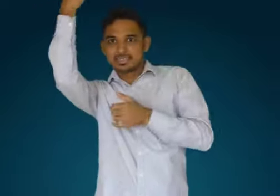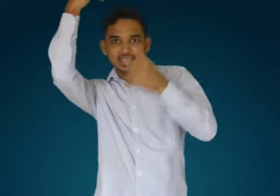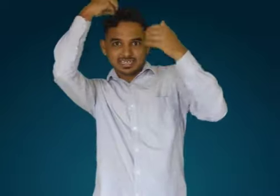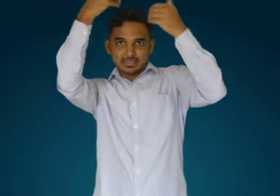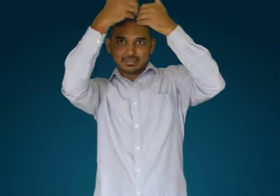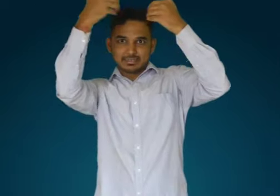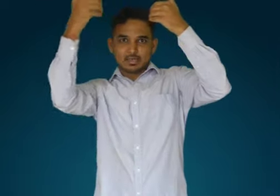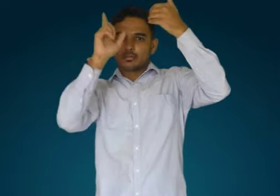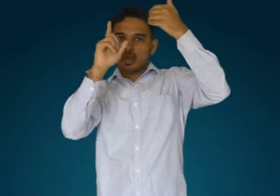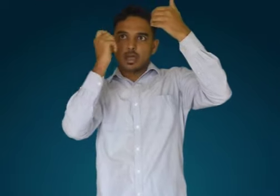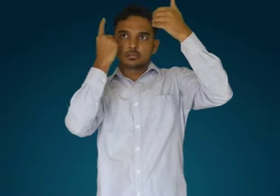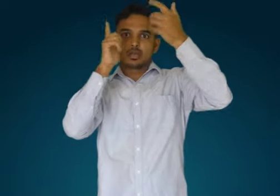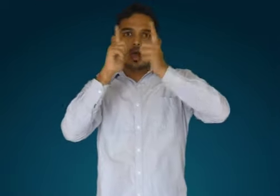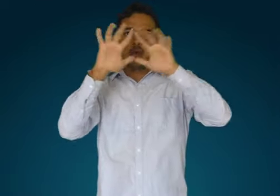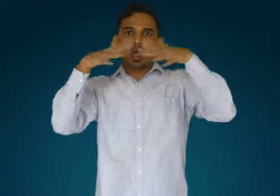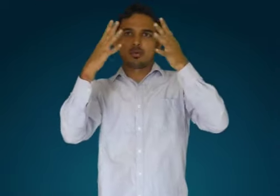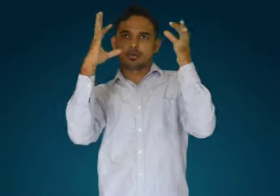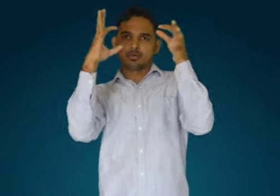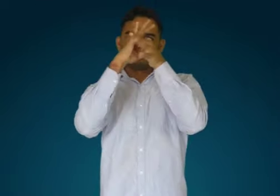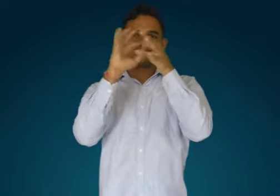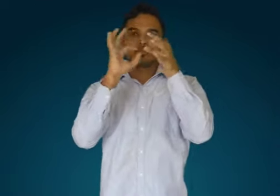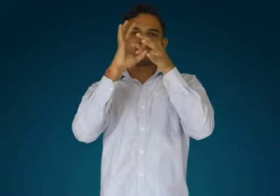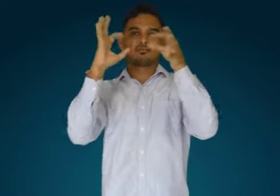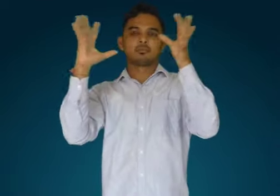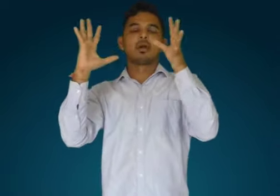in school time tables we see subject wise segregation